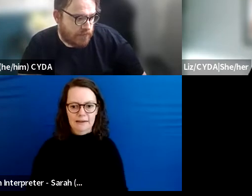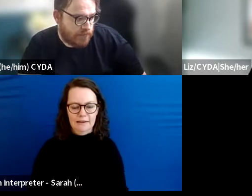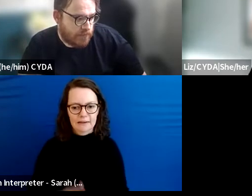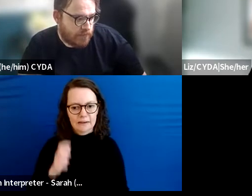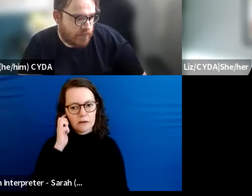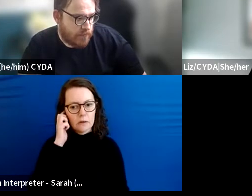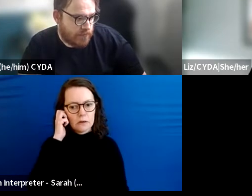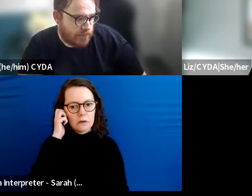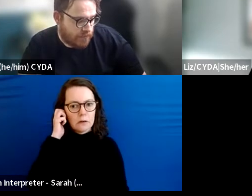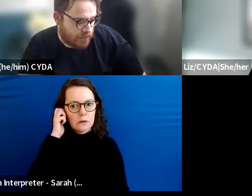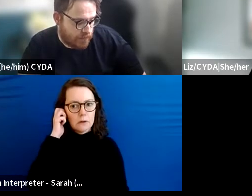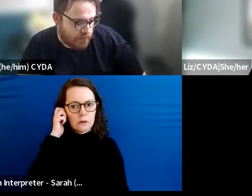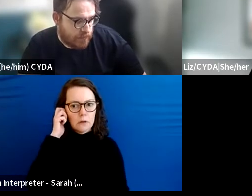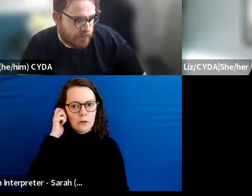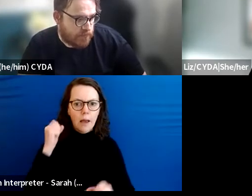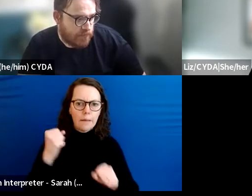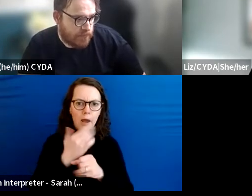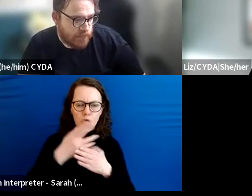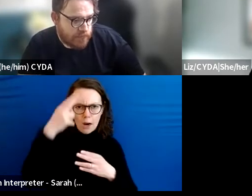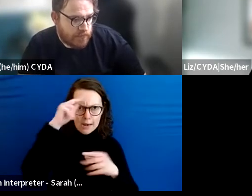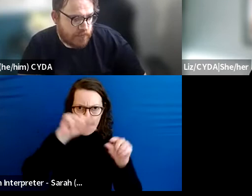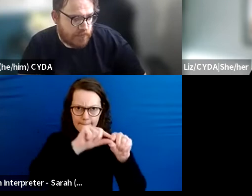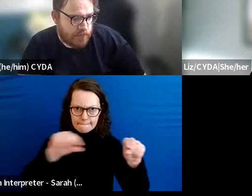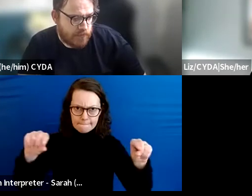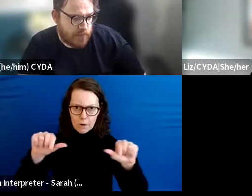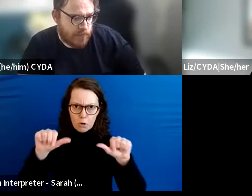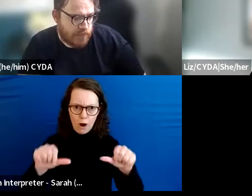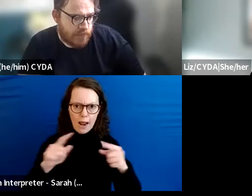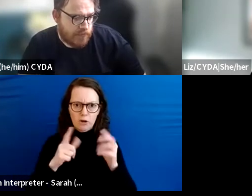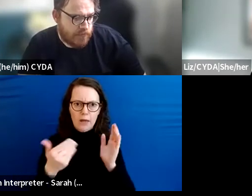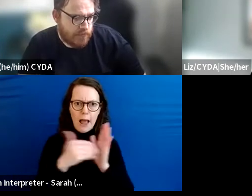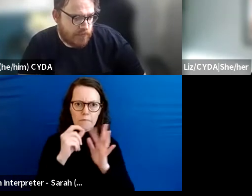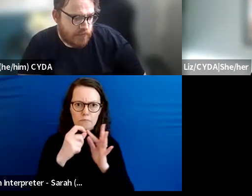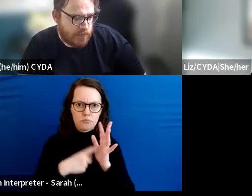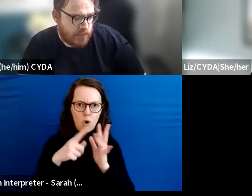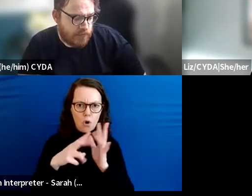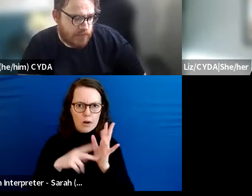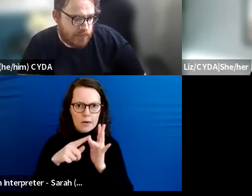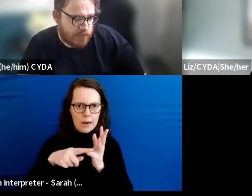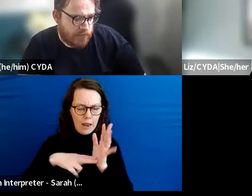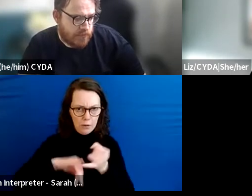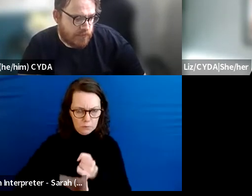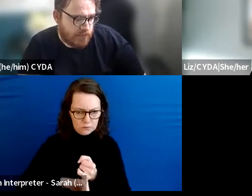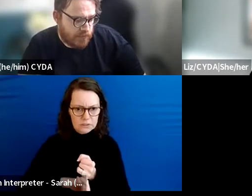Please check your screen name is correct and add your pronouns such as she had a them he him.